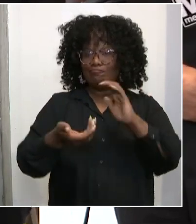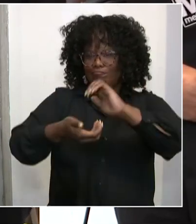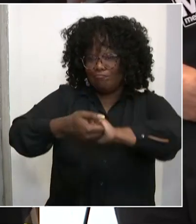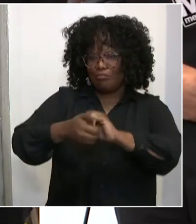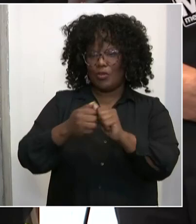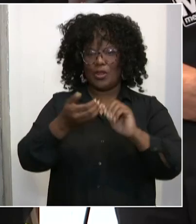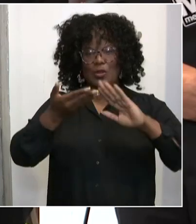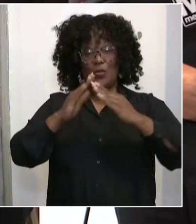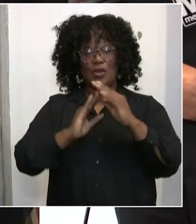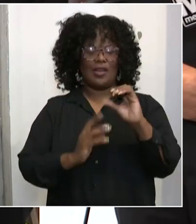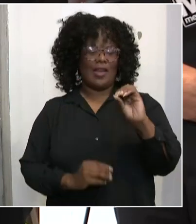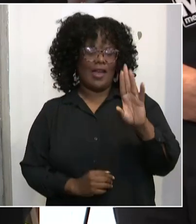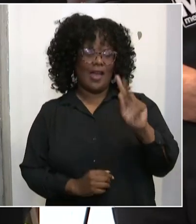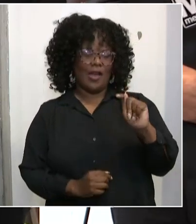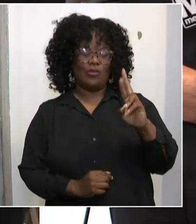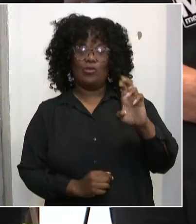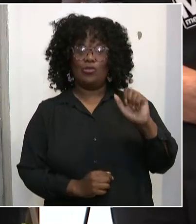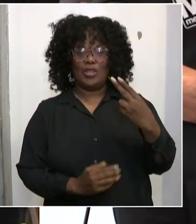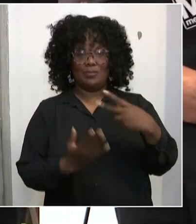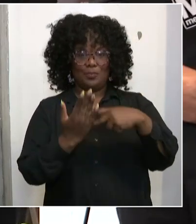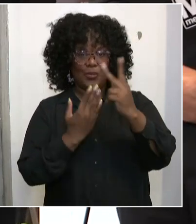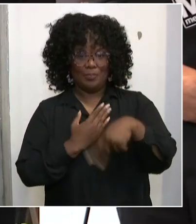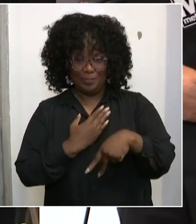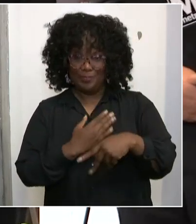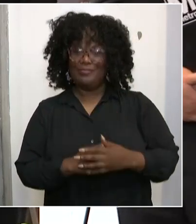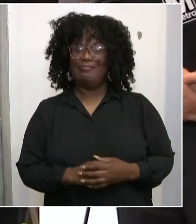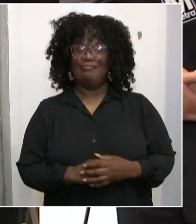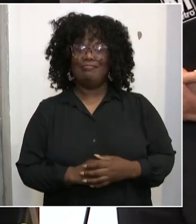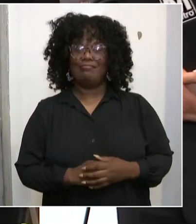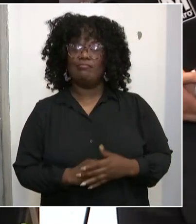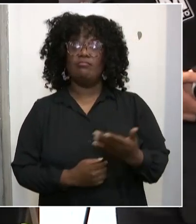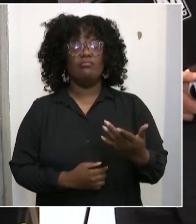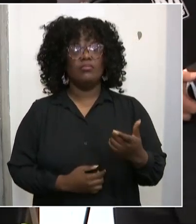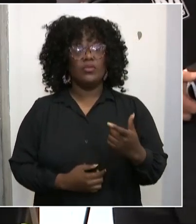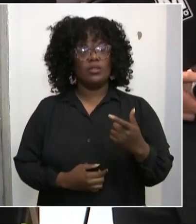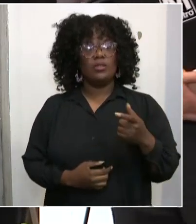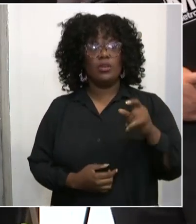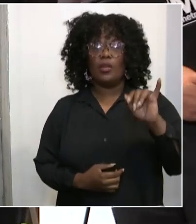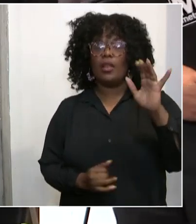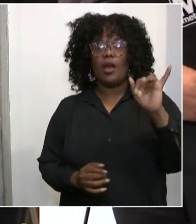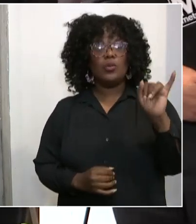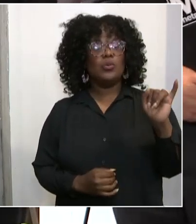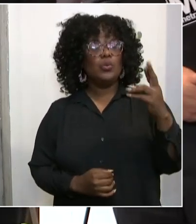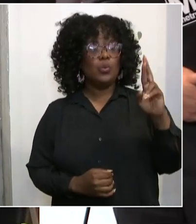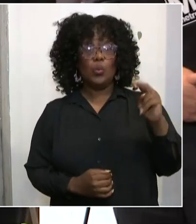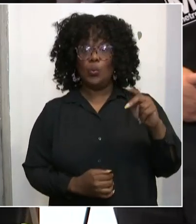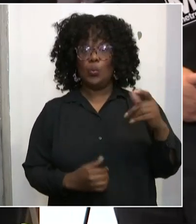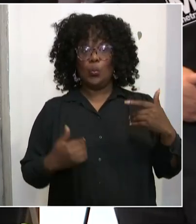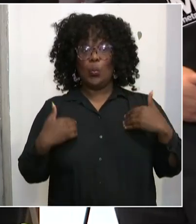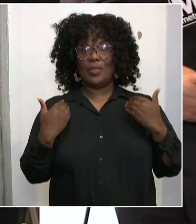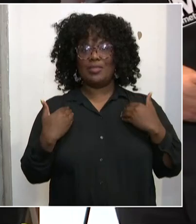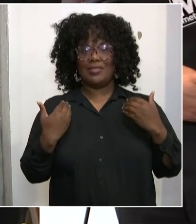and another 20 positions for our star summer camp programs. So when we say we are in we,